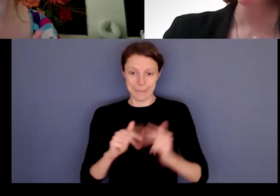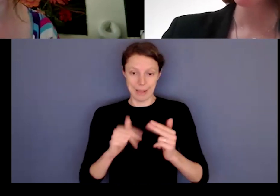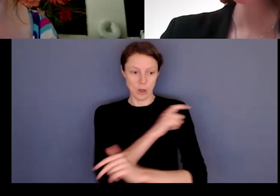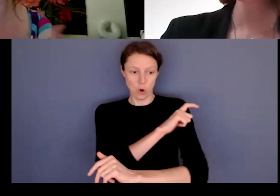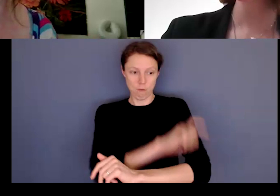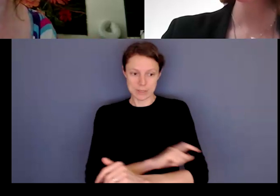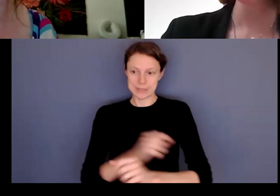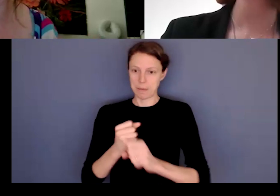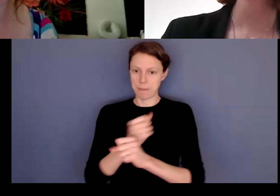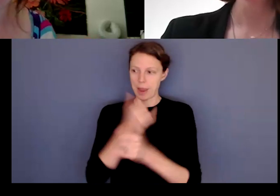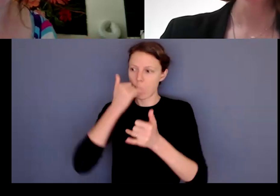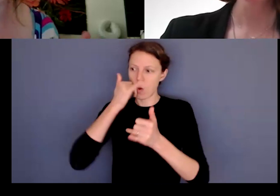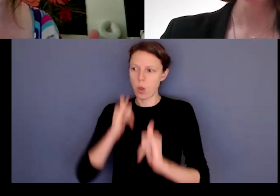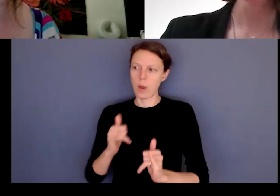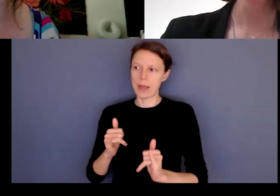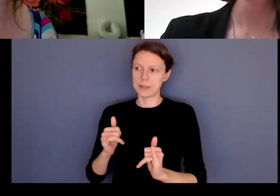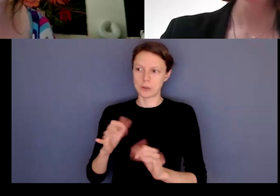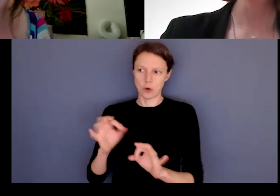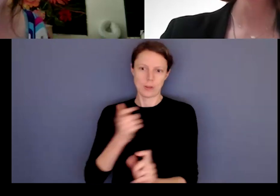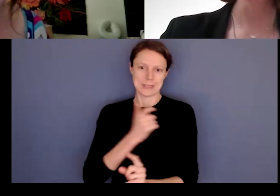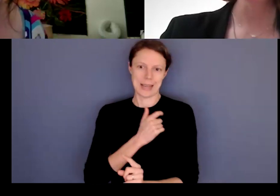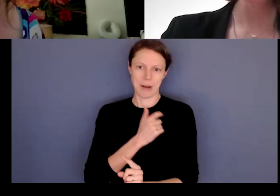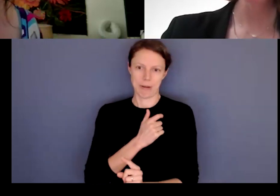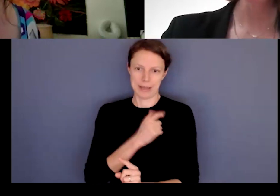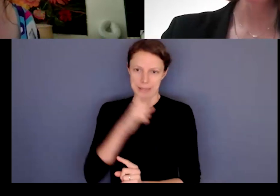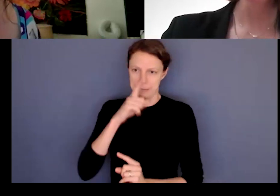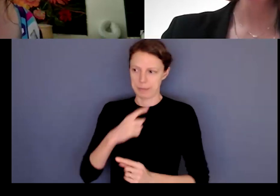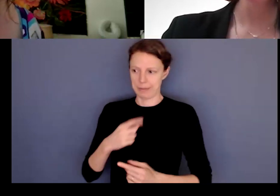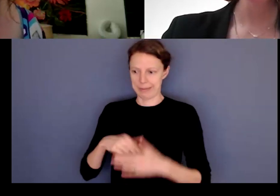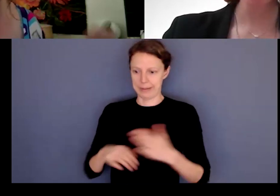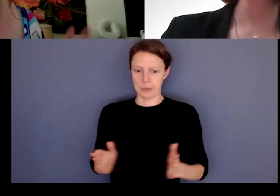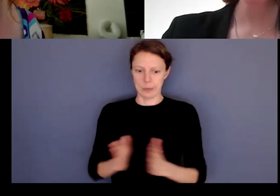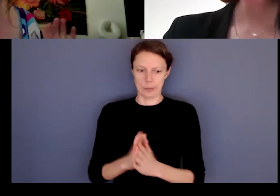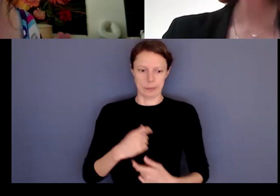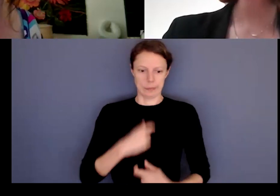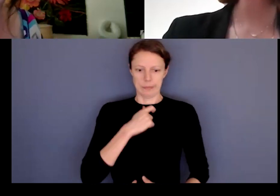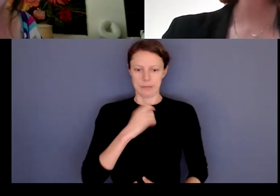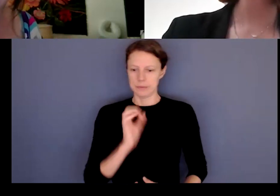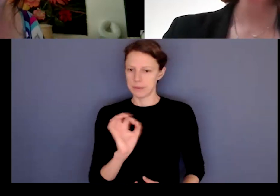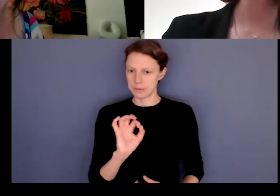seen as these kind of scary folk in suits that are unapproachable, and even, you know, the law being seen as